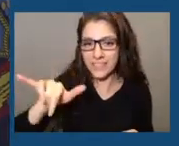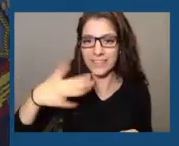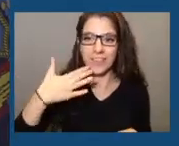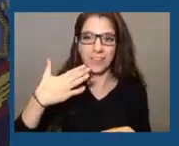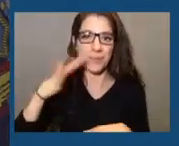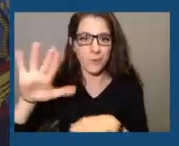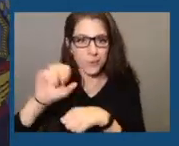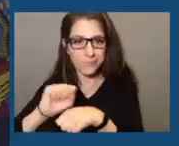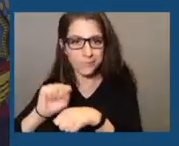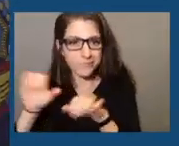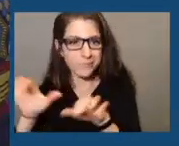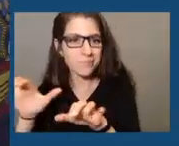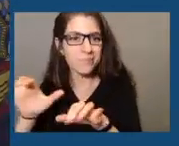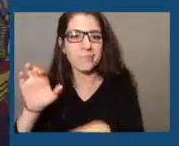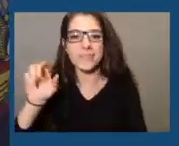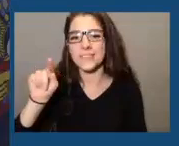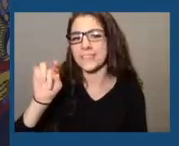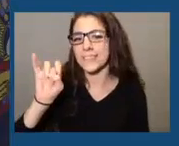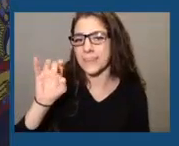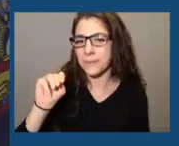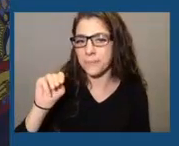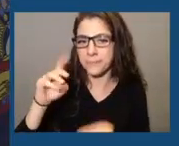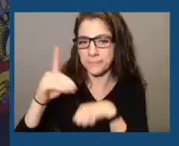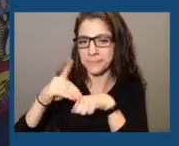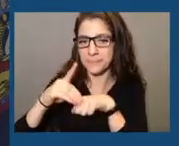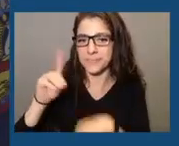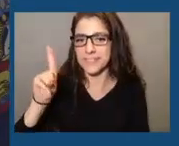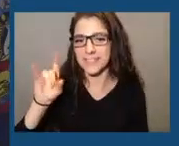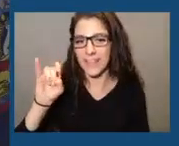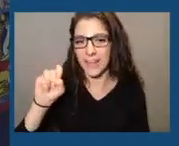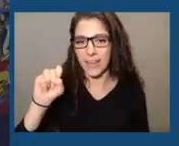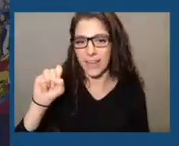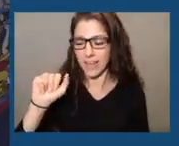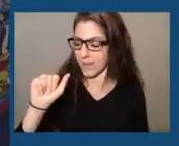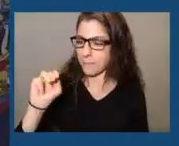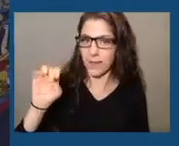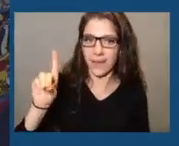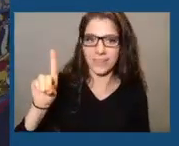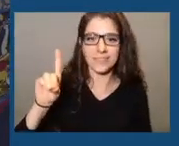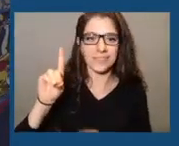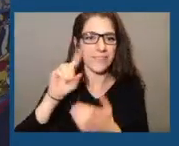Uh Tim Diamond, the president of the New York state Investigators has joined us. Marcus Walter Walter